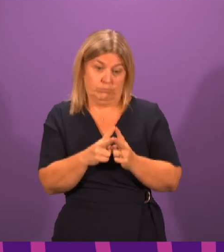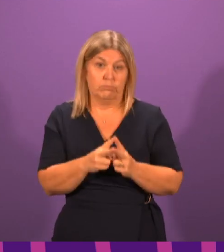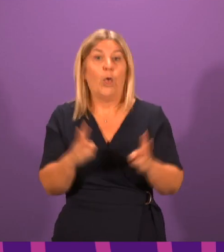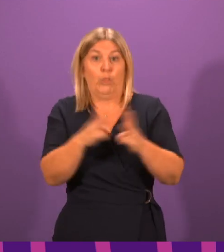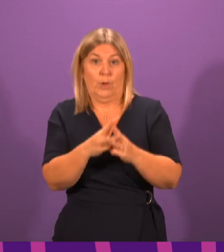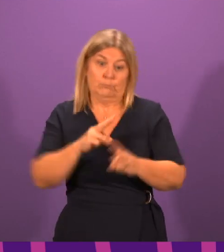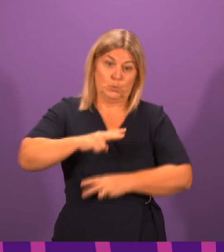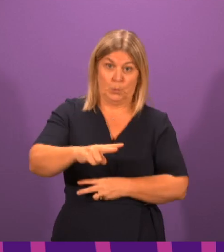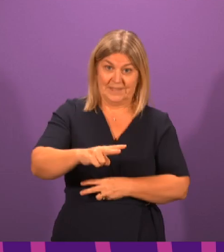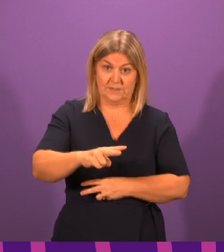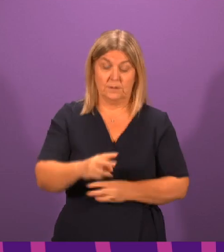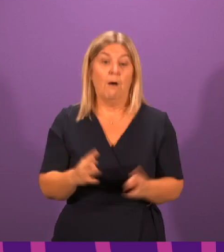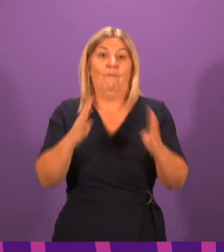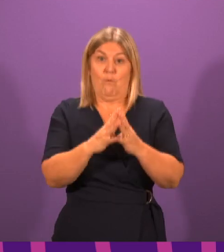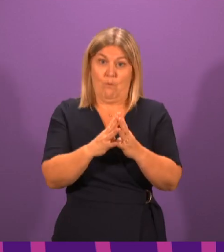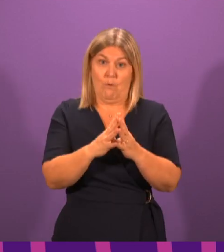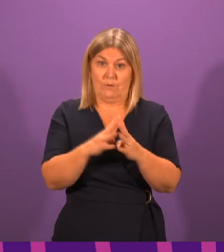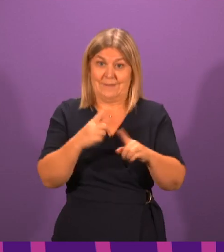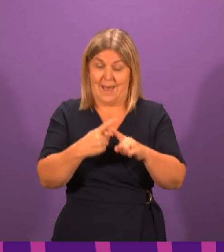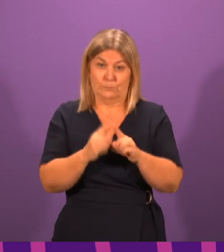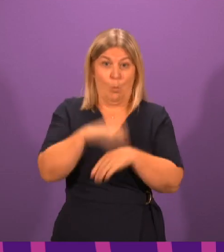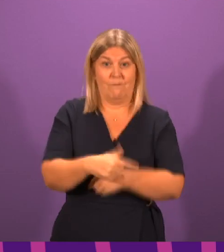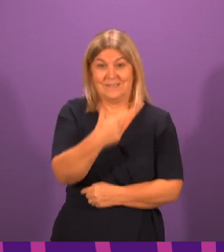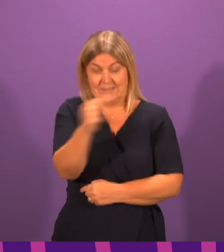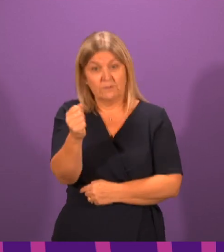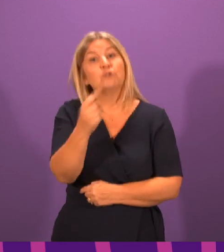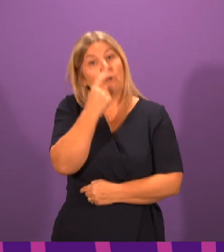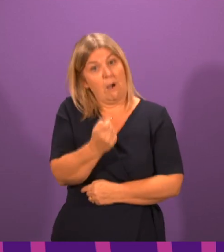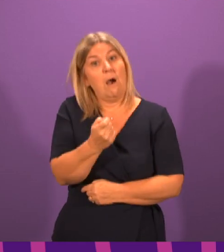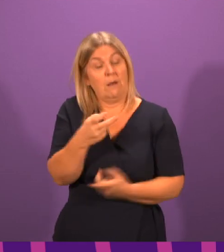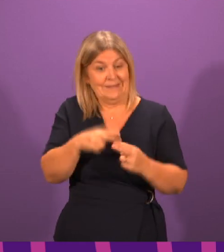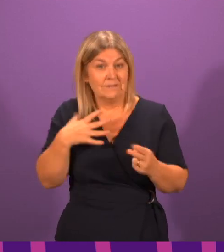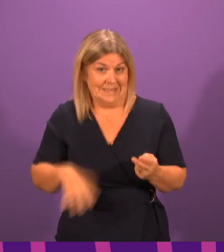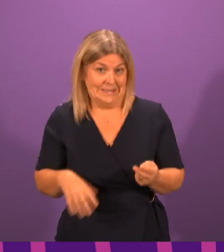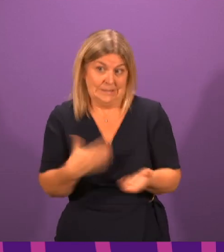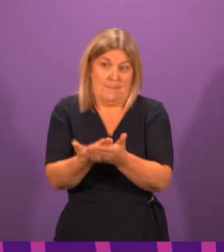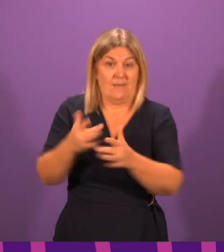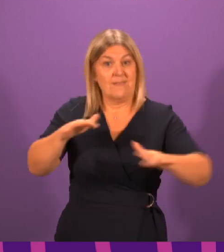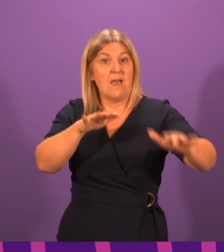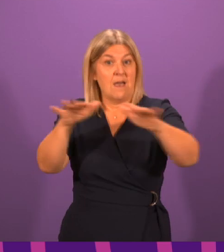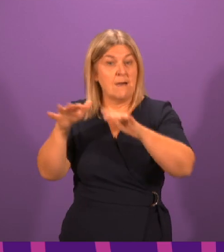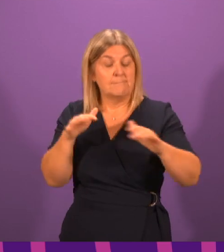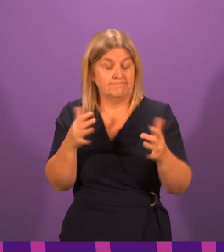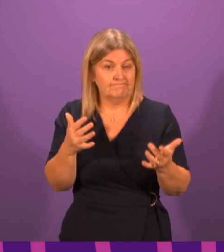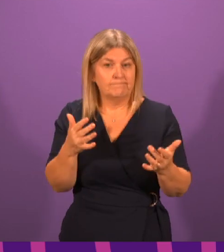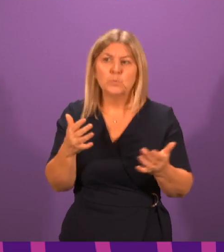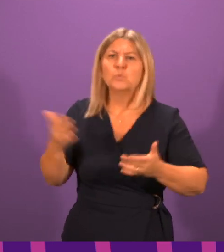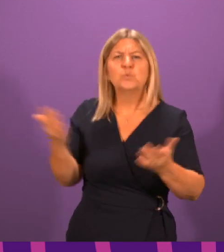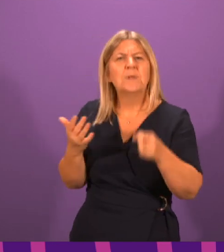in two weeks and quadruple it to over 700, should circumstances demand. Today, in some of our acute